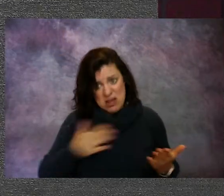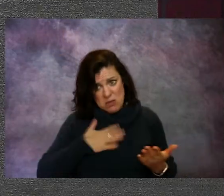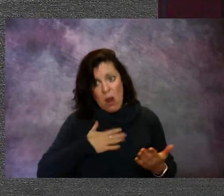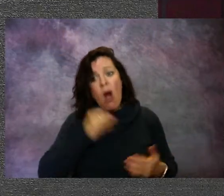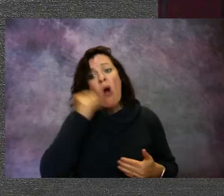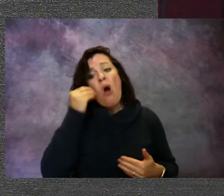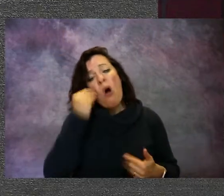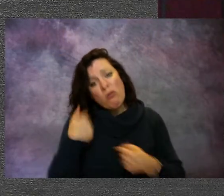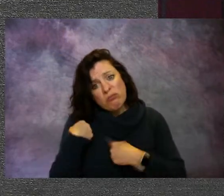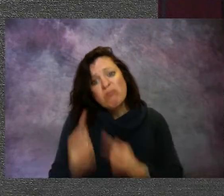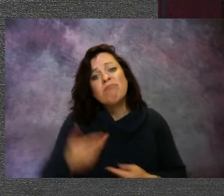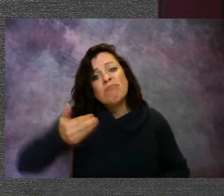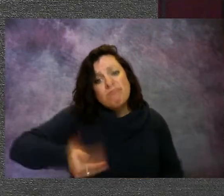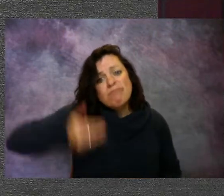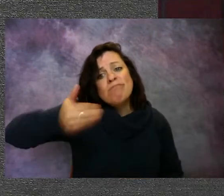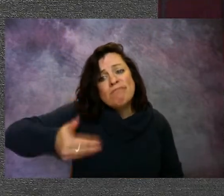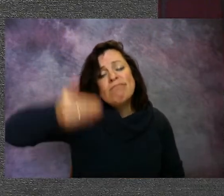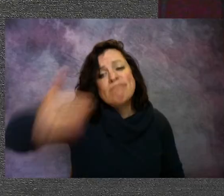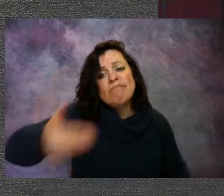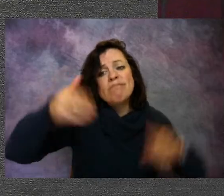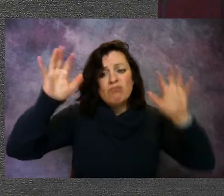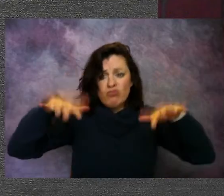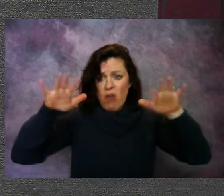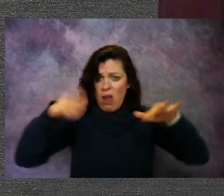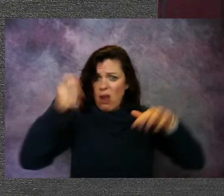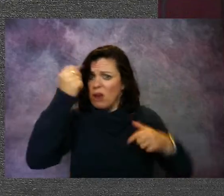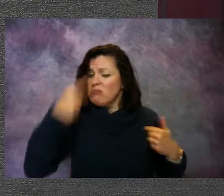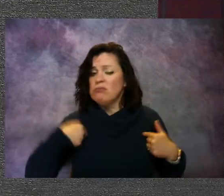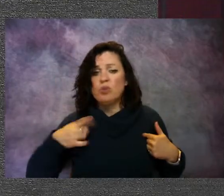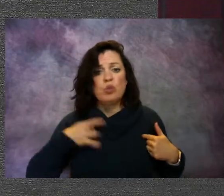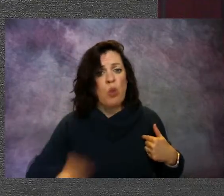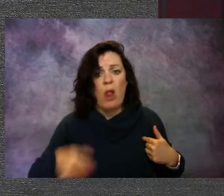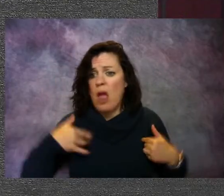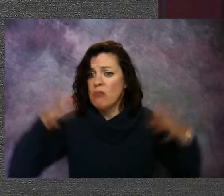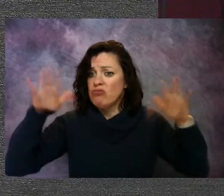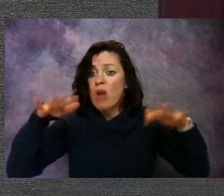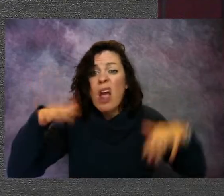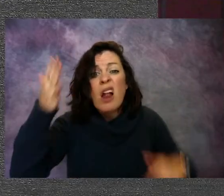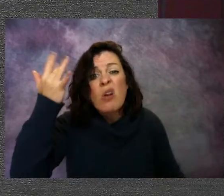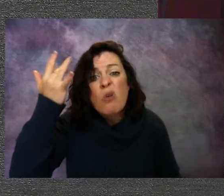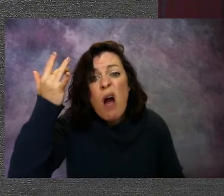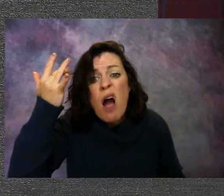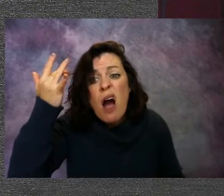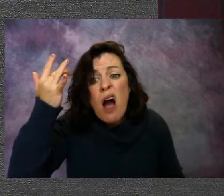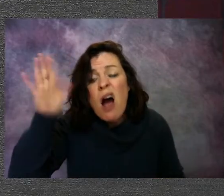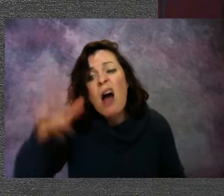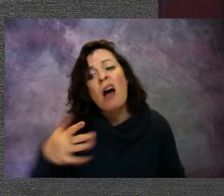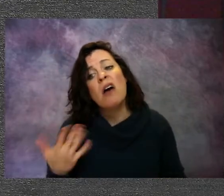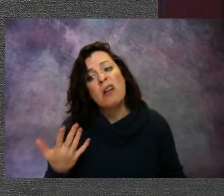and I don't like the rain because when it rains, sometimes it's hot, but sometimes it's cold